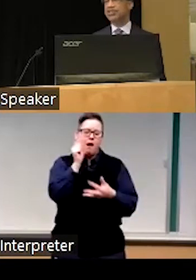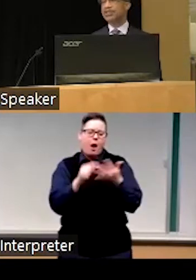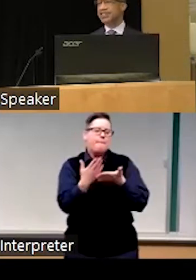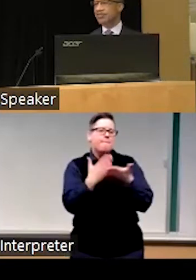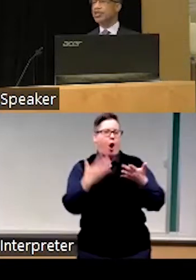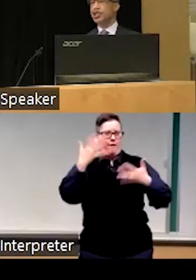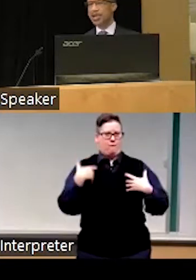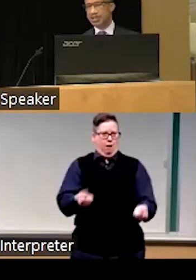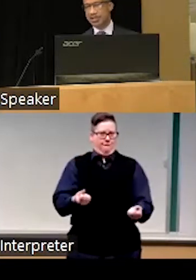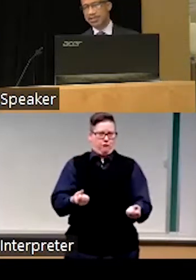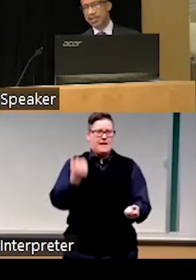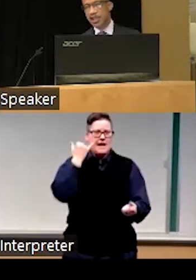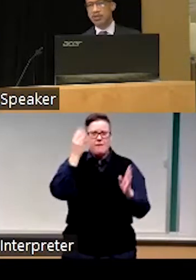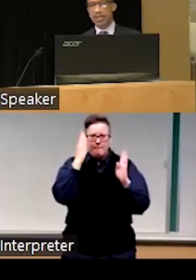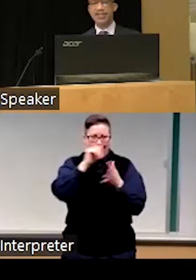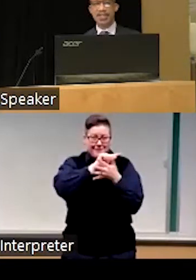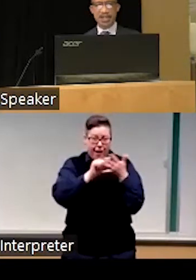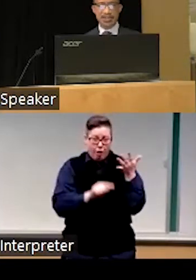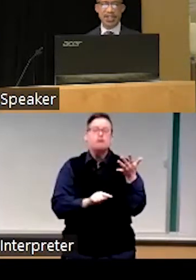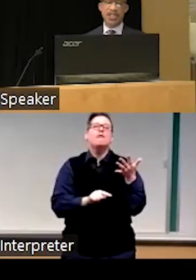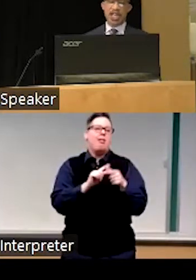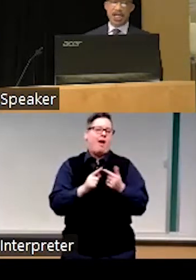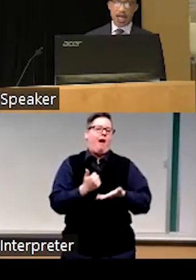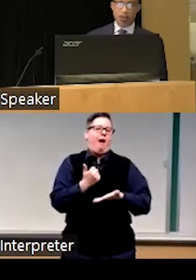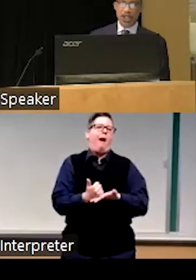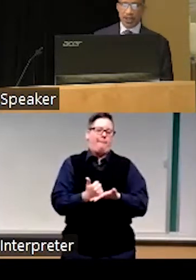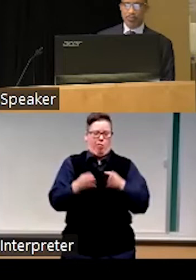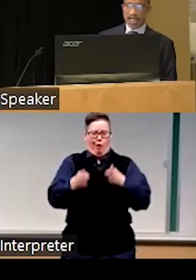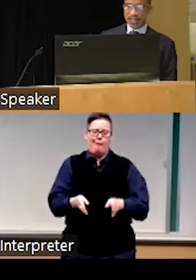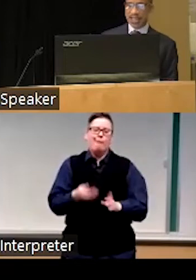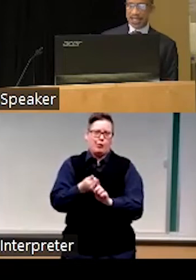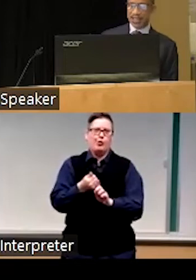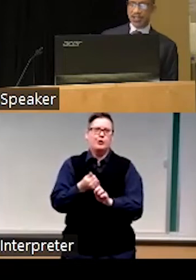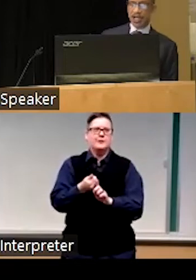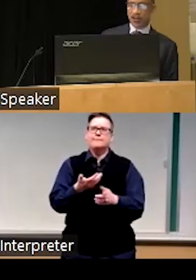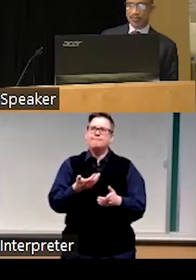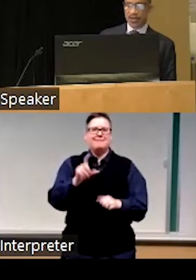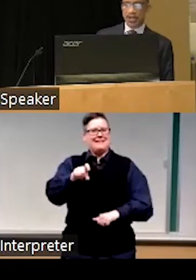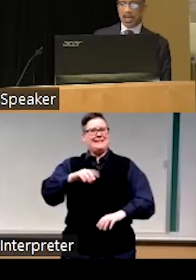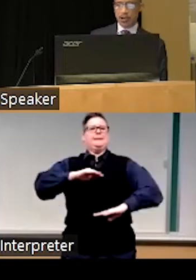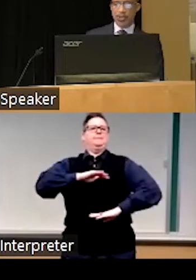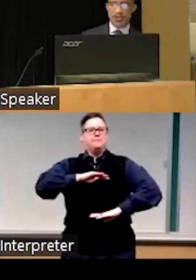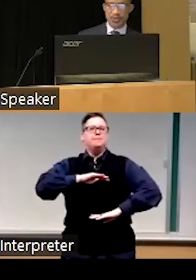attention to these different dimensions could assist in helping meet the needs of the person